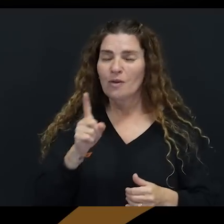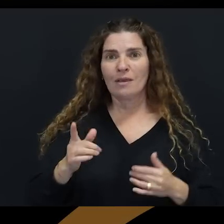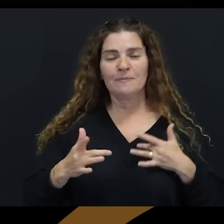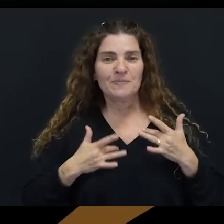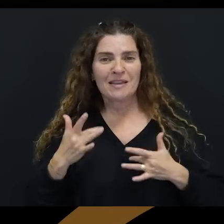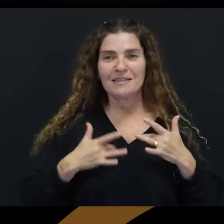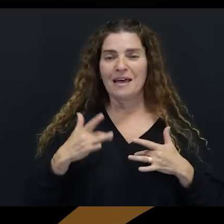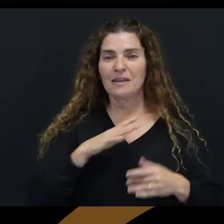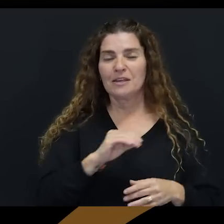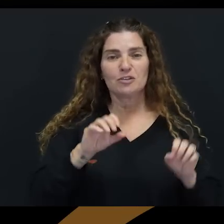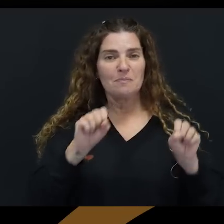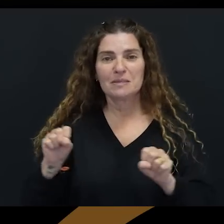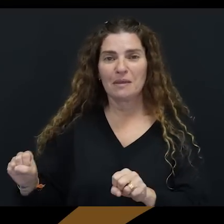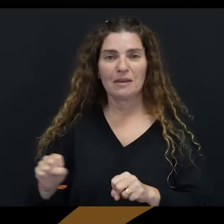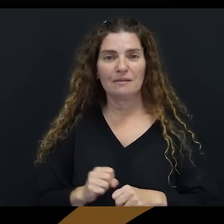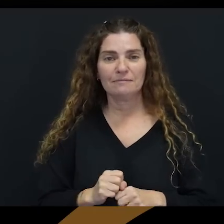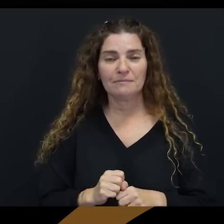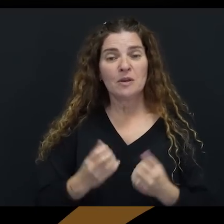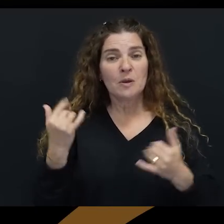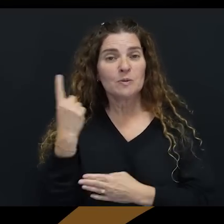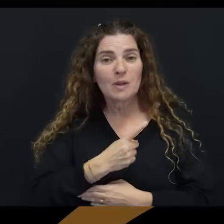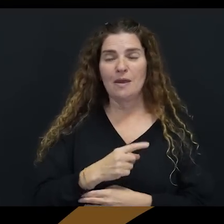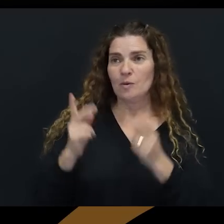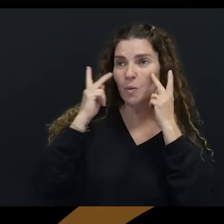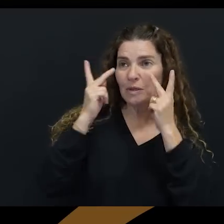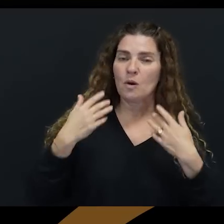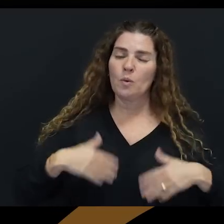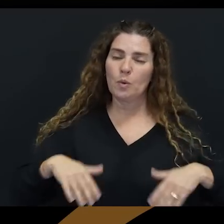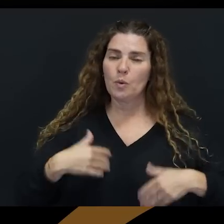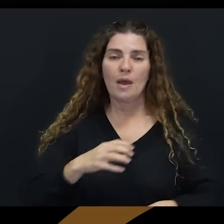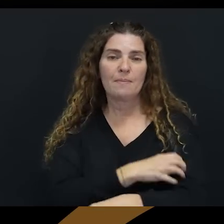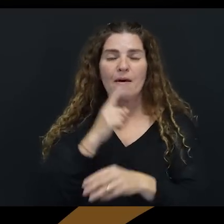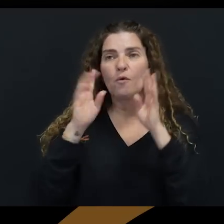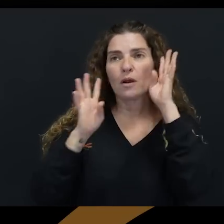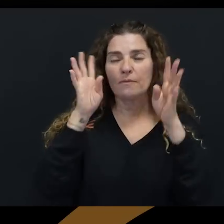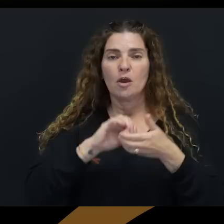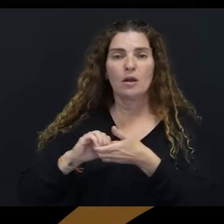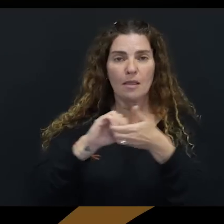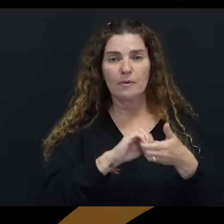I'm just filled with excitement and possibility. Today, we've witnessed the incredible power of innovation,